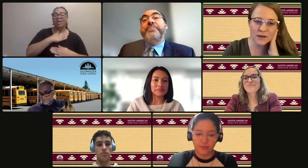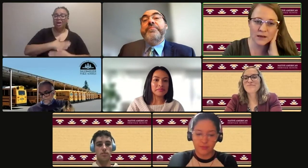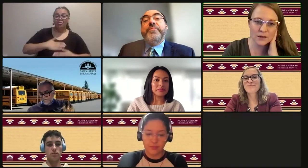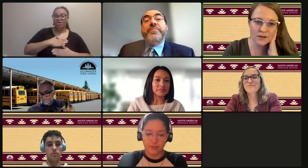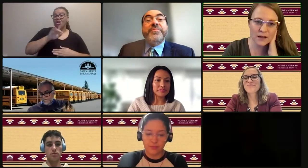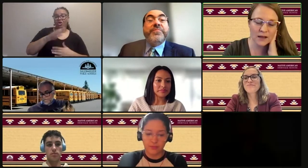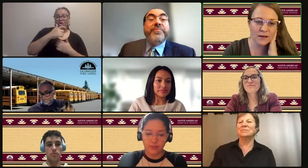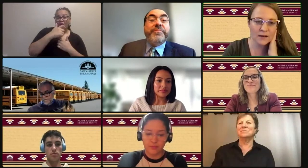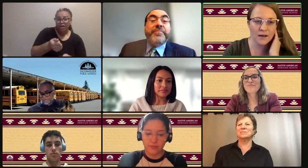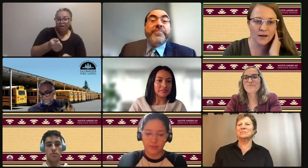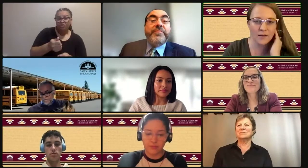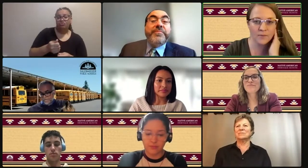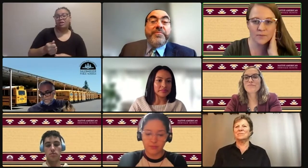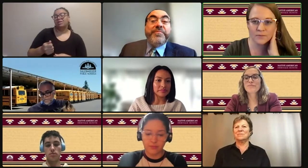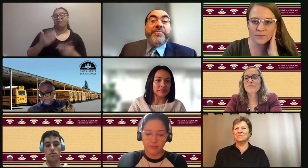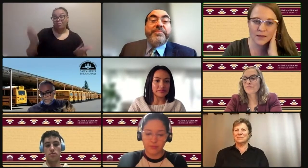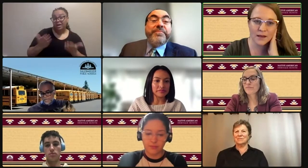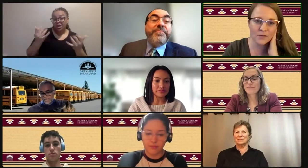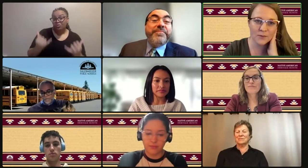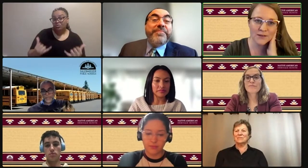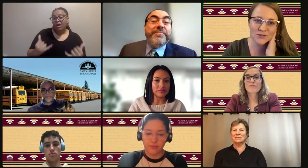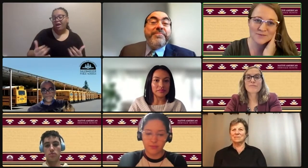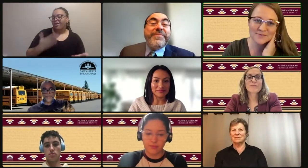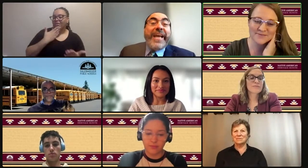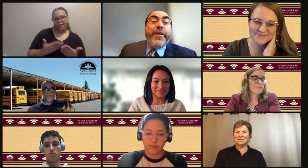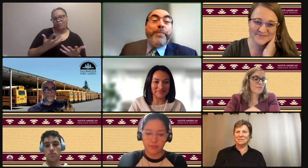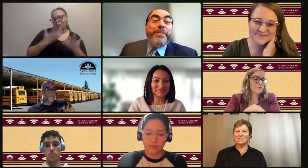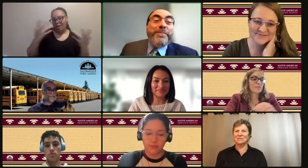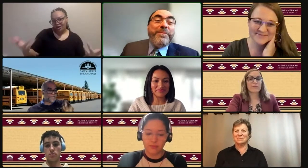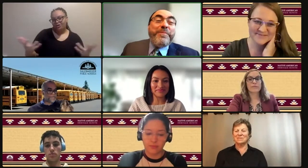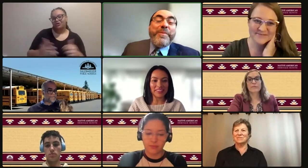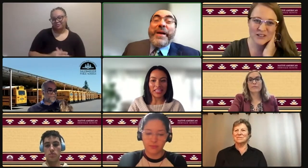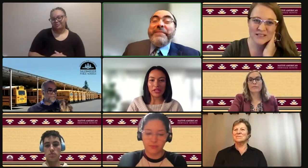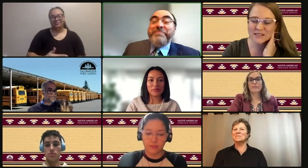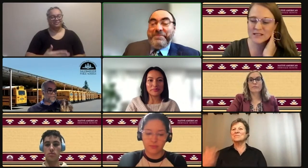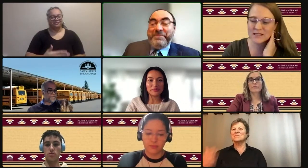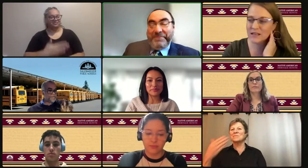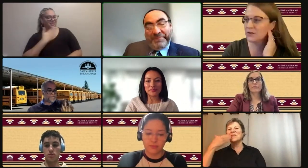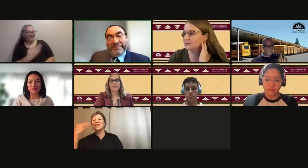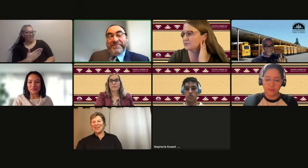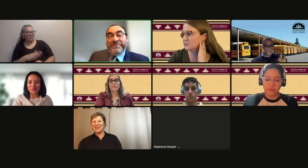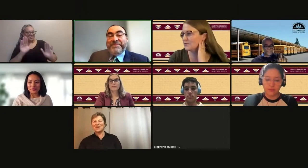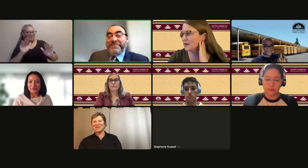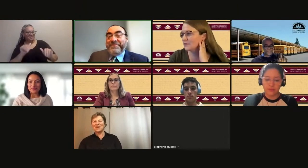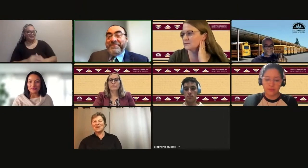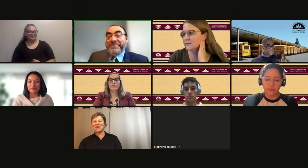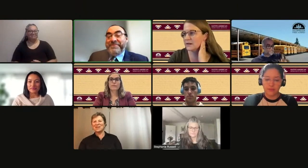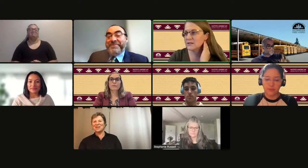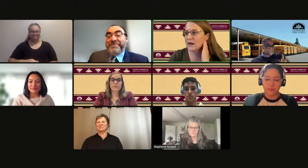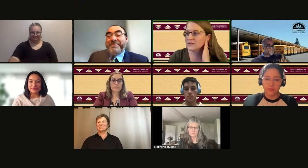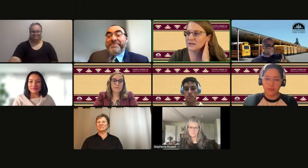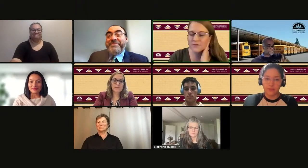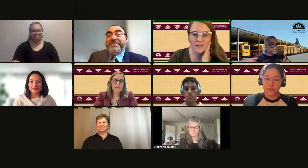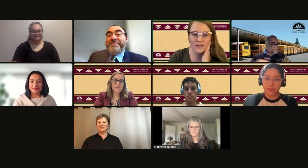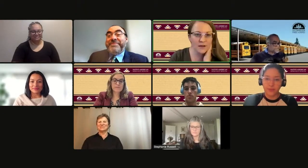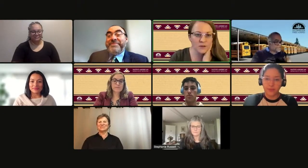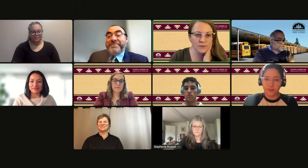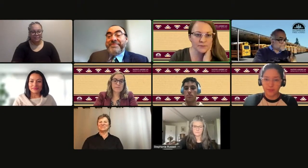BUT I SAID I THINK. WE REALLY APPRECIATE YOUR